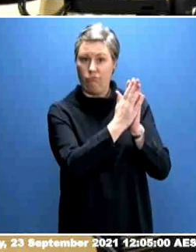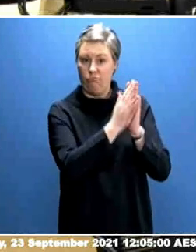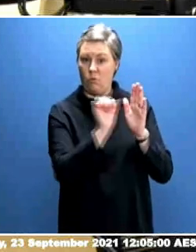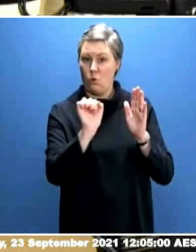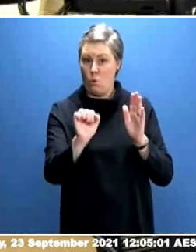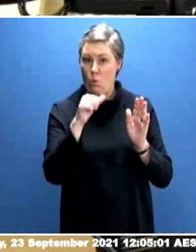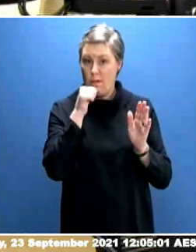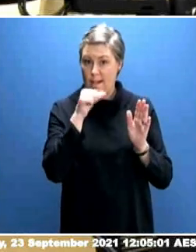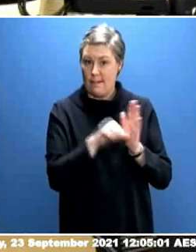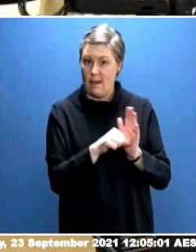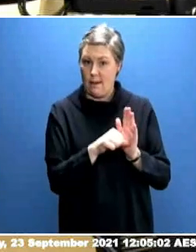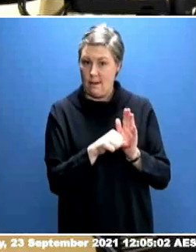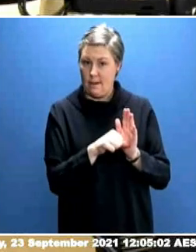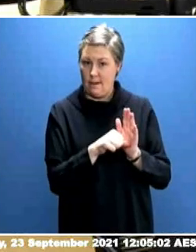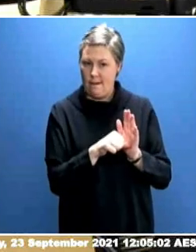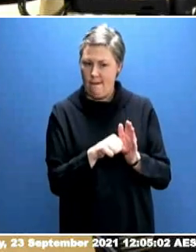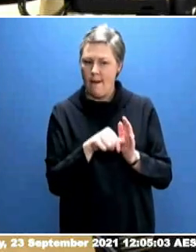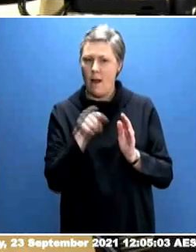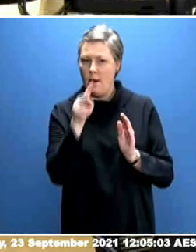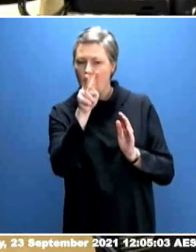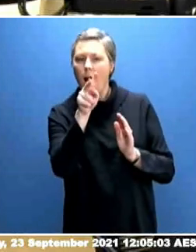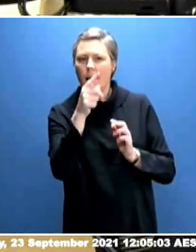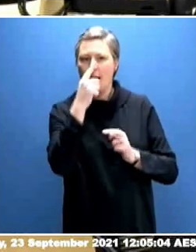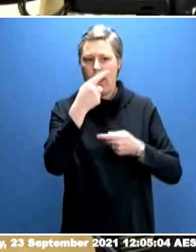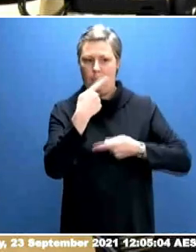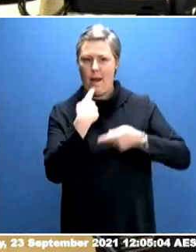so you can further explain what issues NAAJA has raised